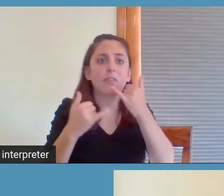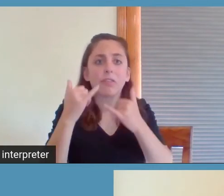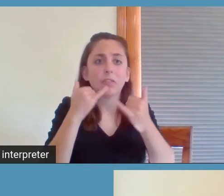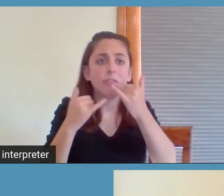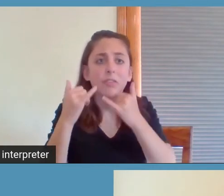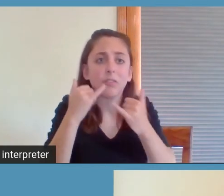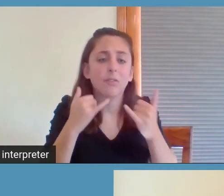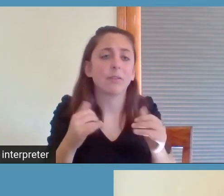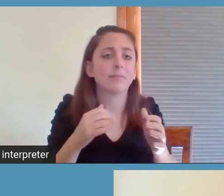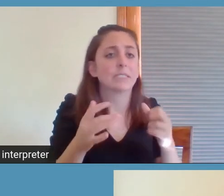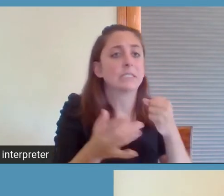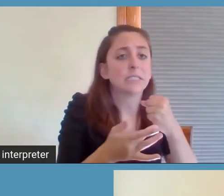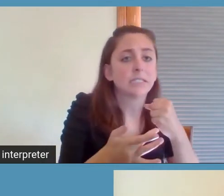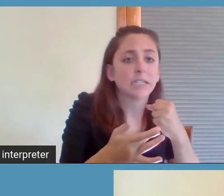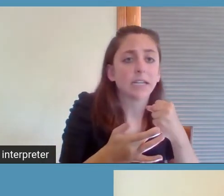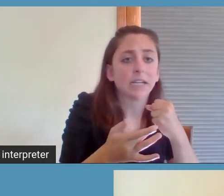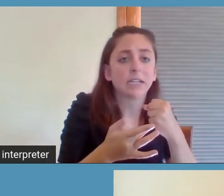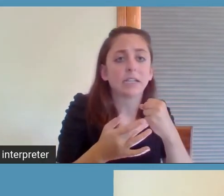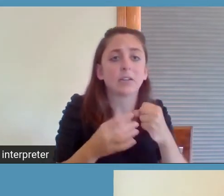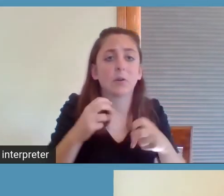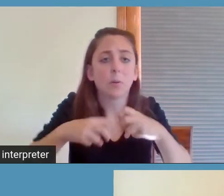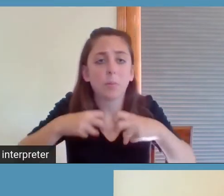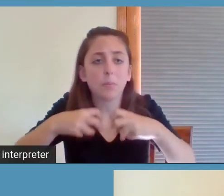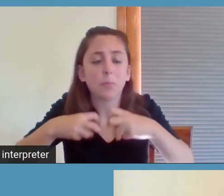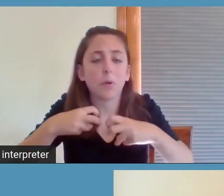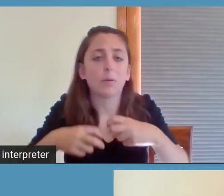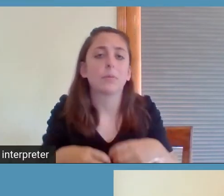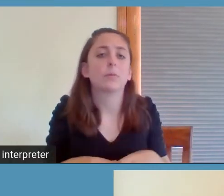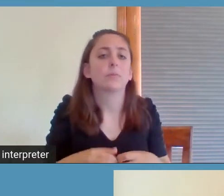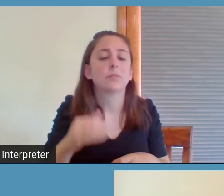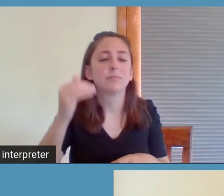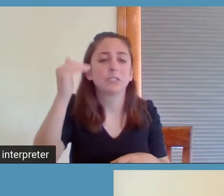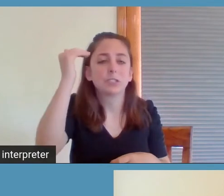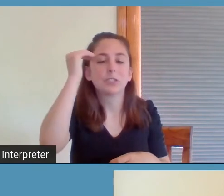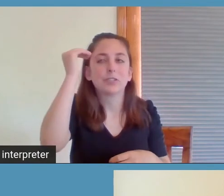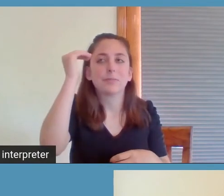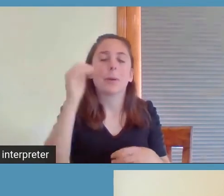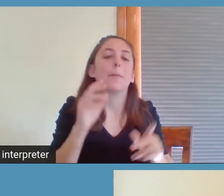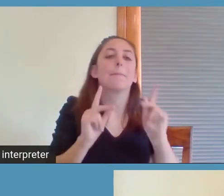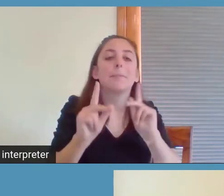there's some knowledge in-house um that people someone say oh you know i think i